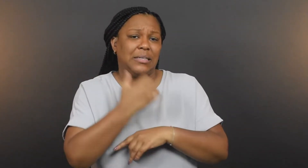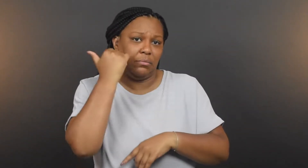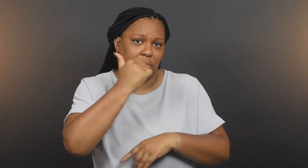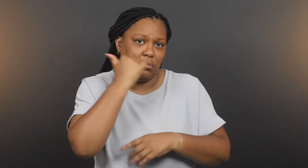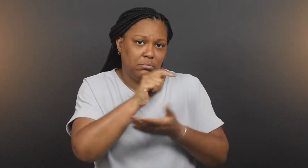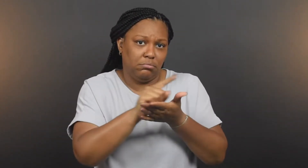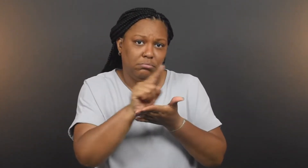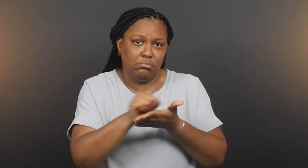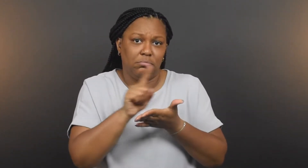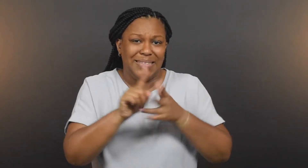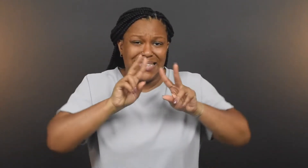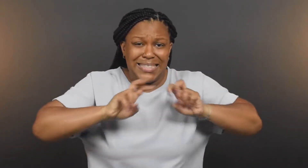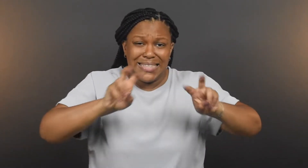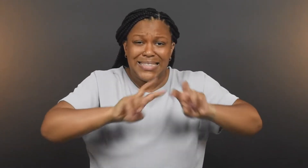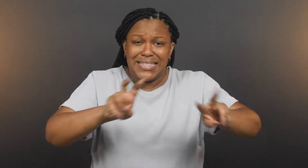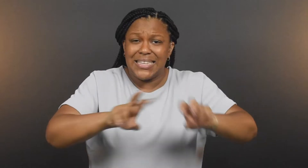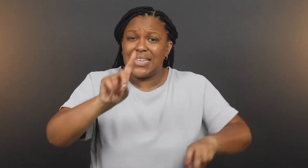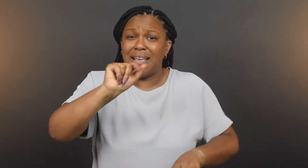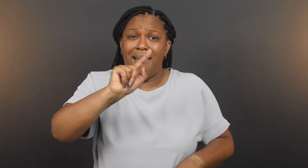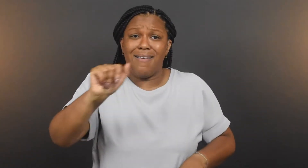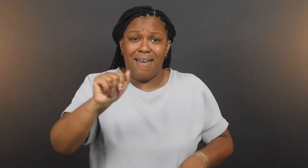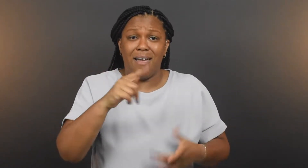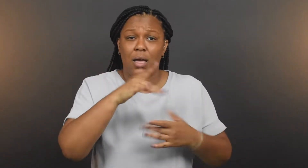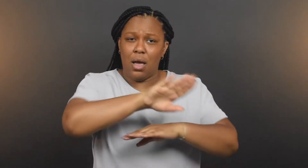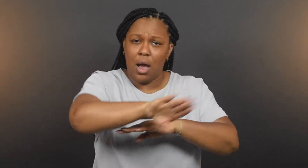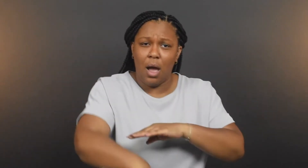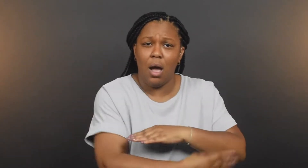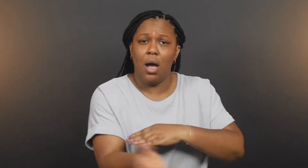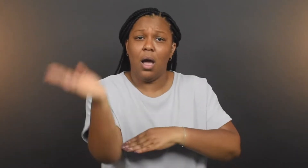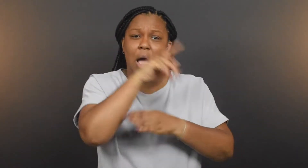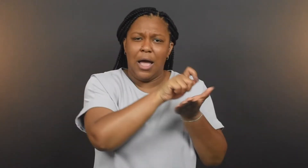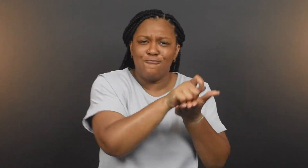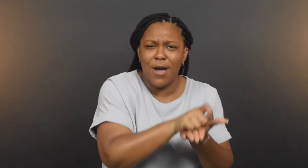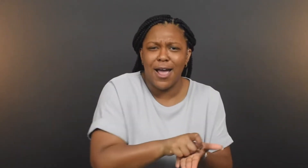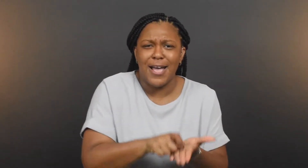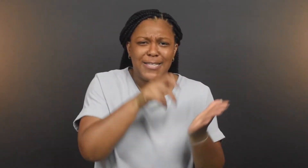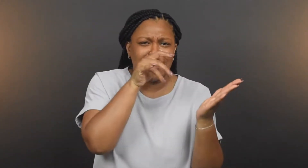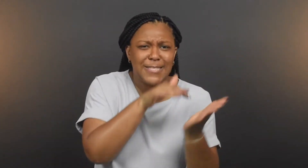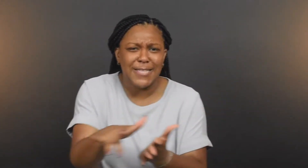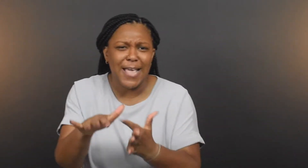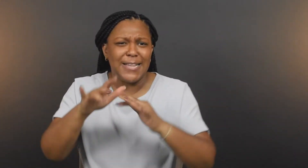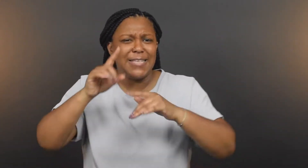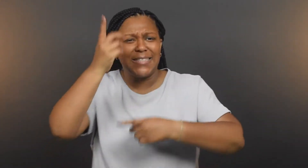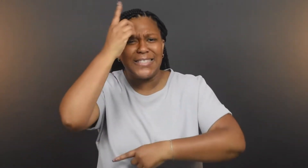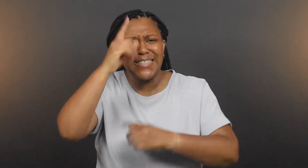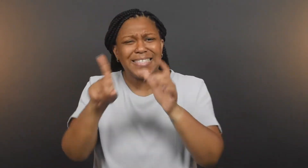She and her team worked on the pandemic six to seven days a week, analyzing data